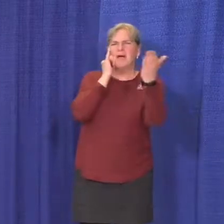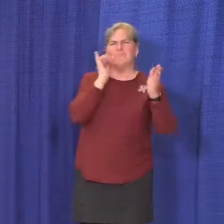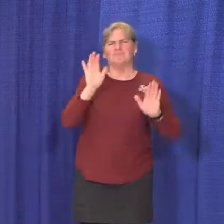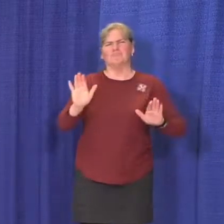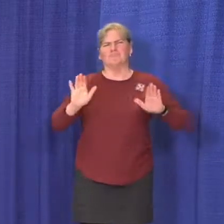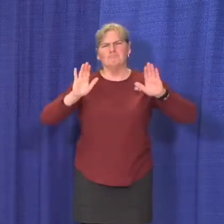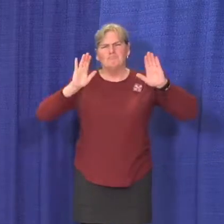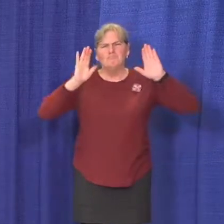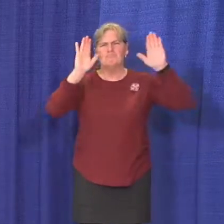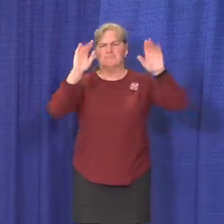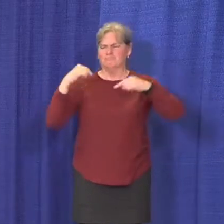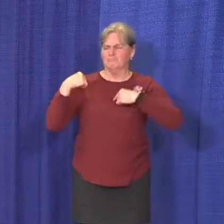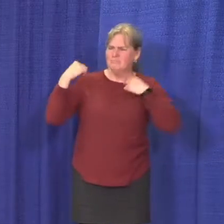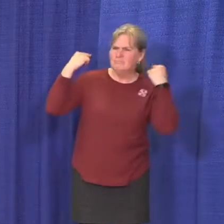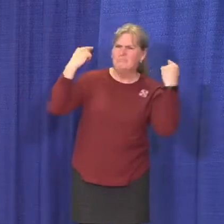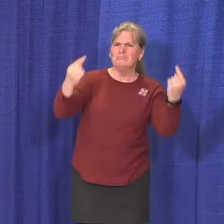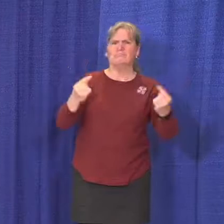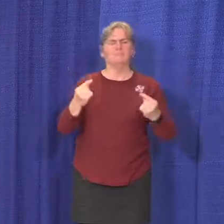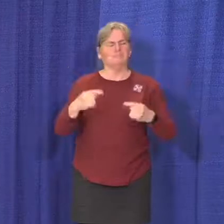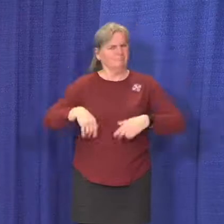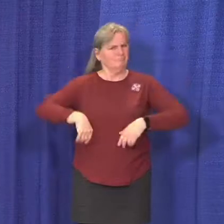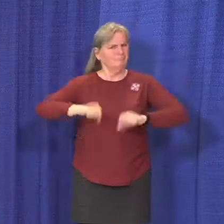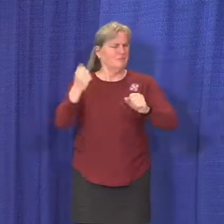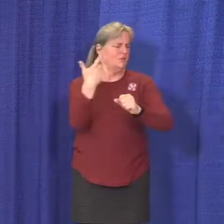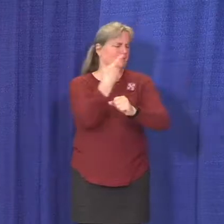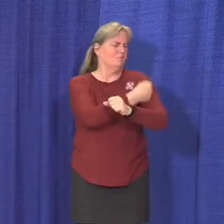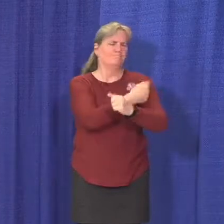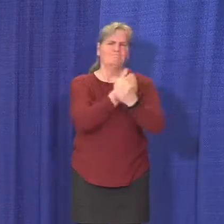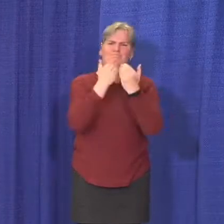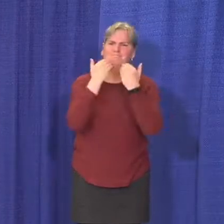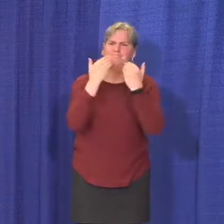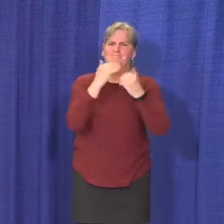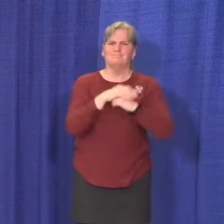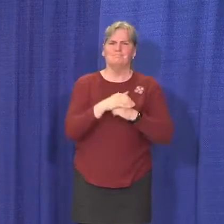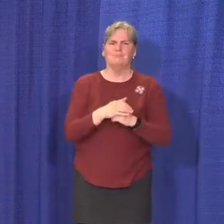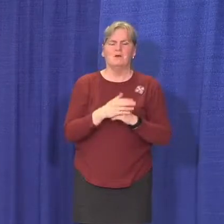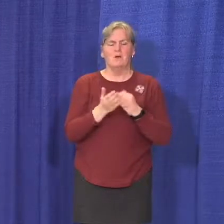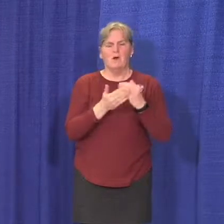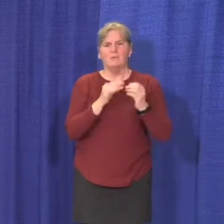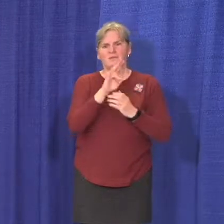Yukoners have done a fantastic job of taking their shot.